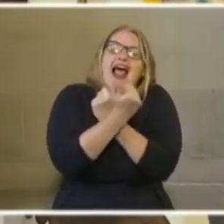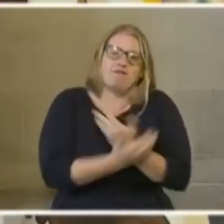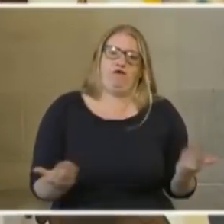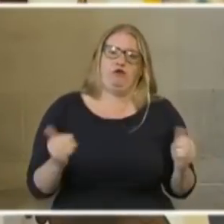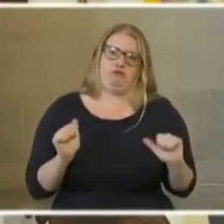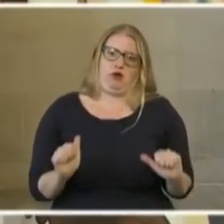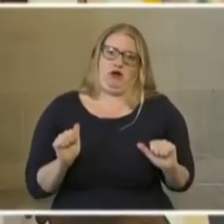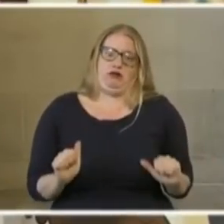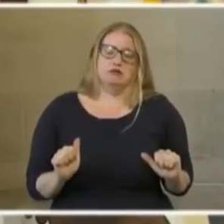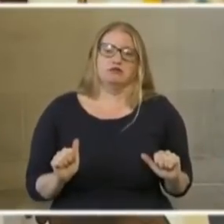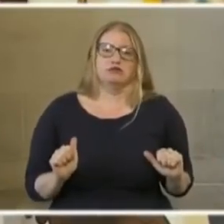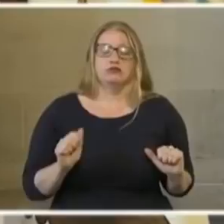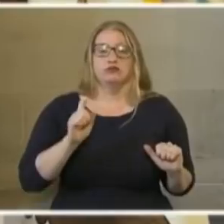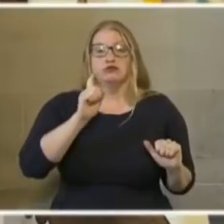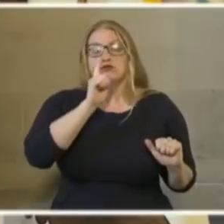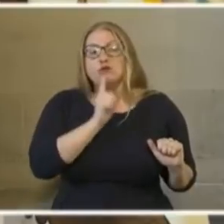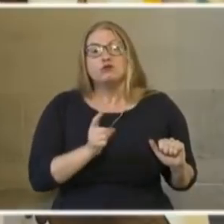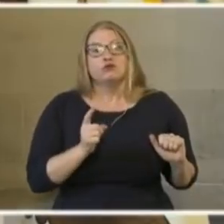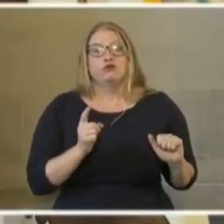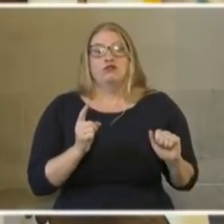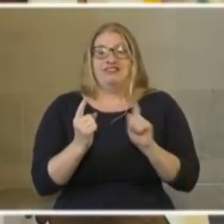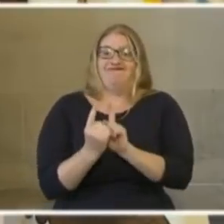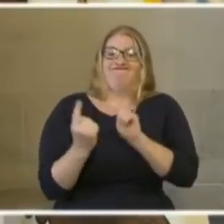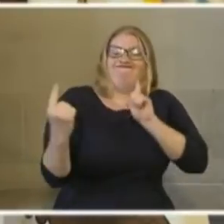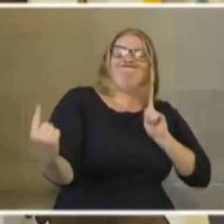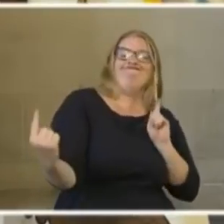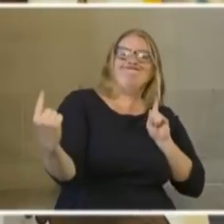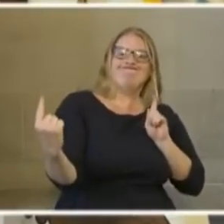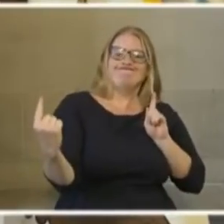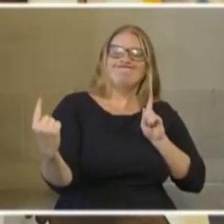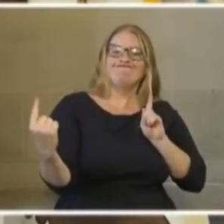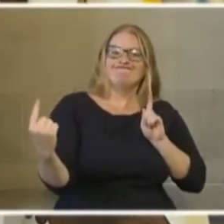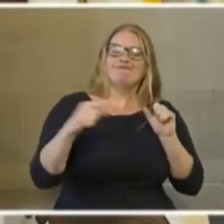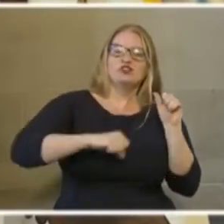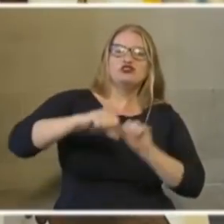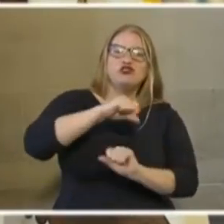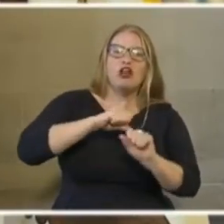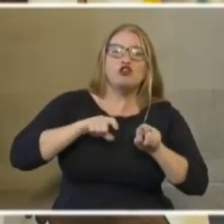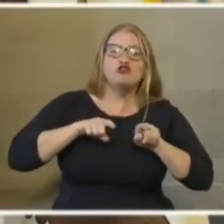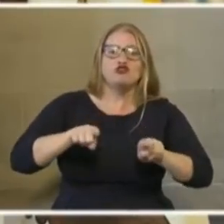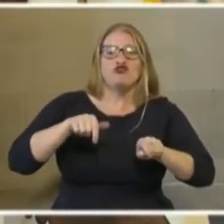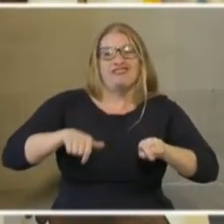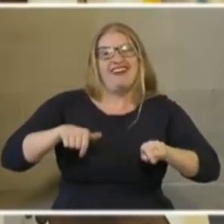IMPORTANT THAT WE FOLLOW THE GUIDELINES OF THE CITY TO WEAR OUR MASKS, TO SOCIALLY DISTANT, TO WASH HER HANDS, TO DO